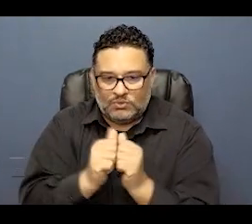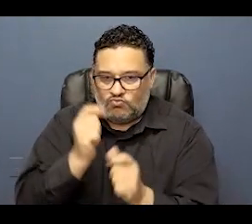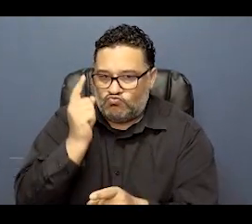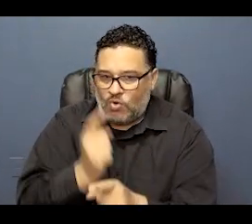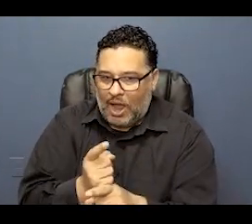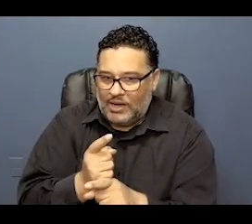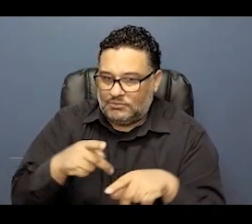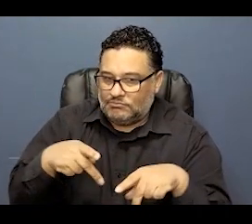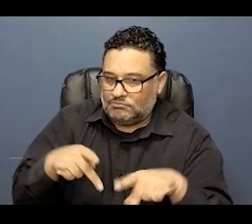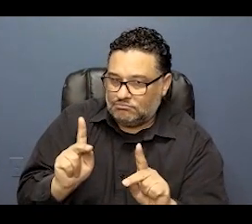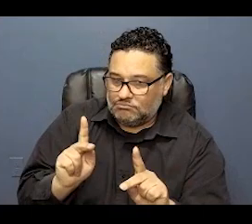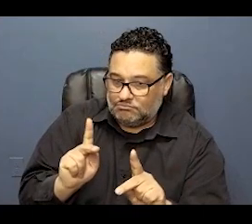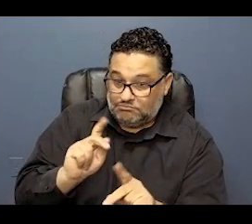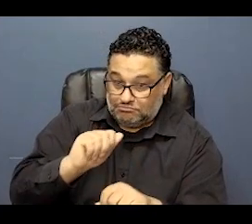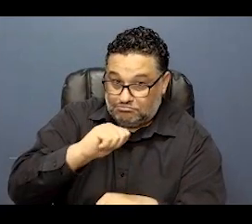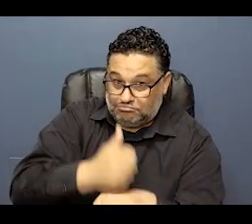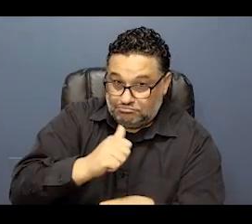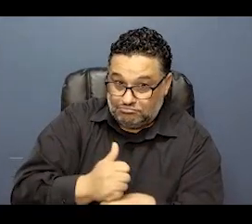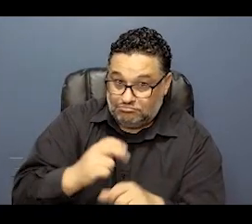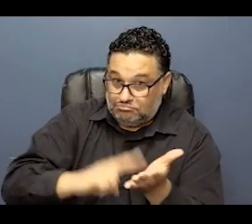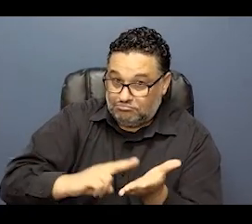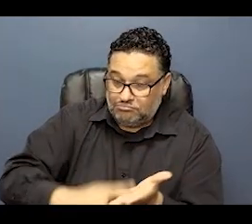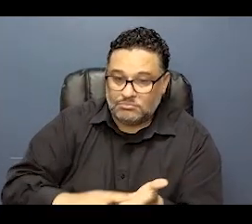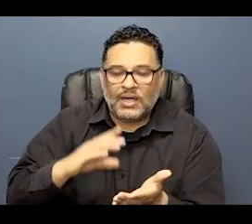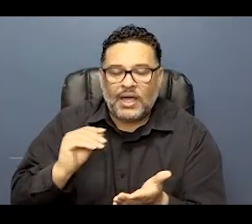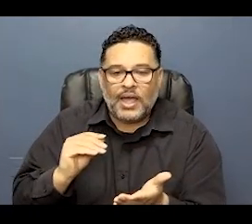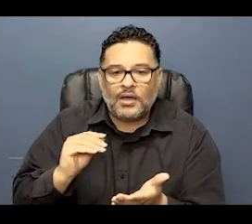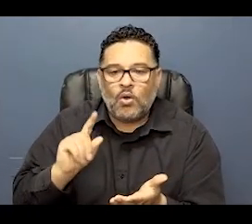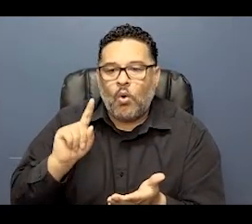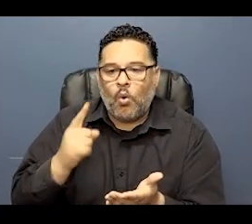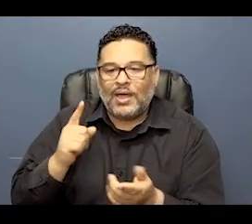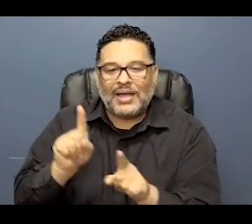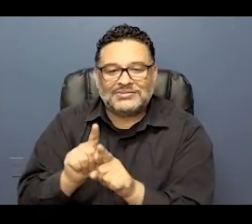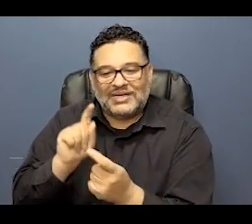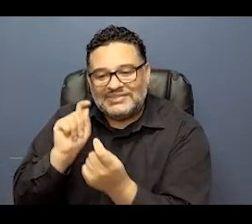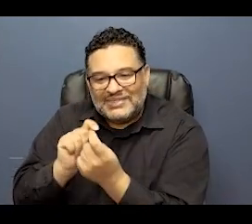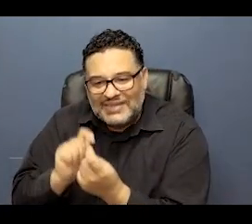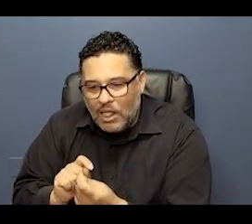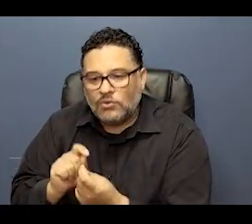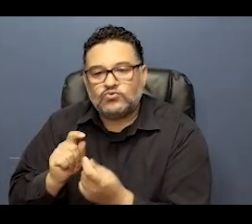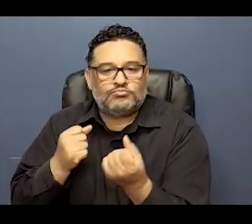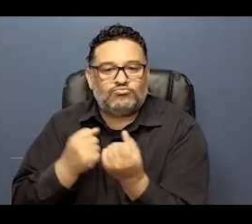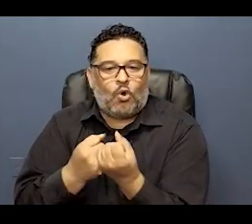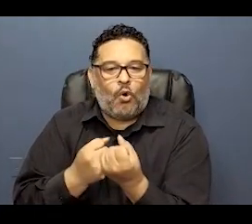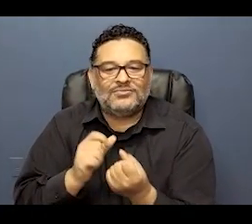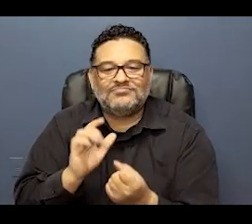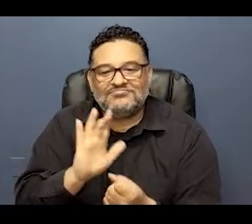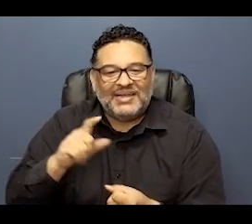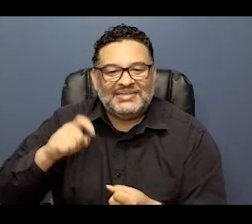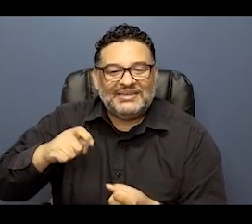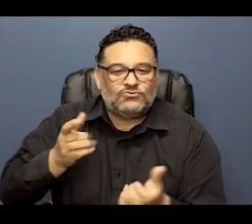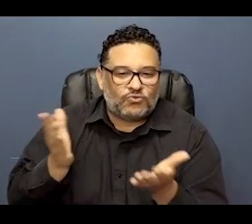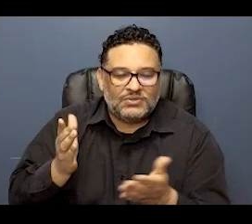and only as detailed as needed to support services. Avoid collecting unnecessary records